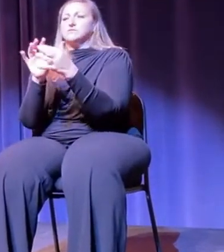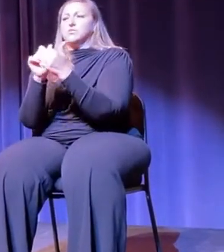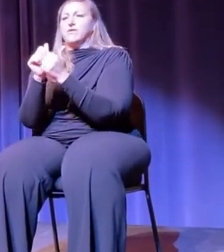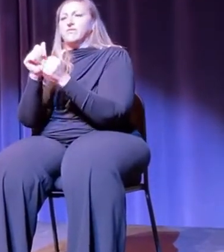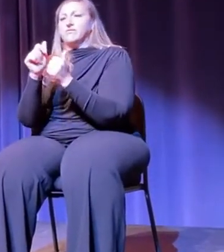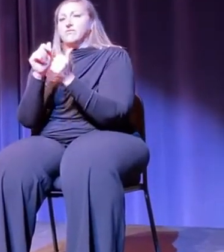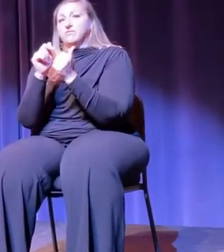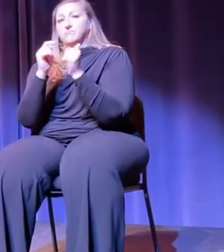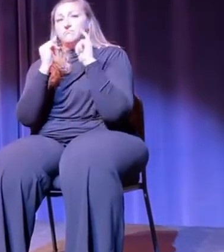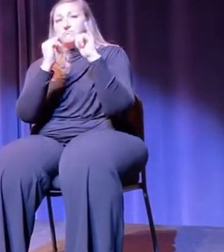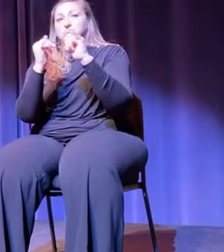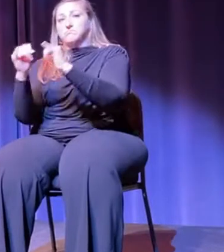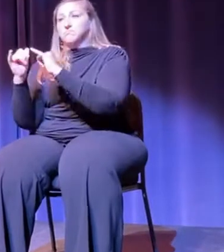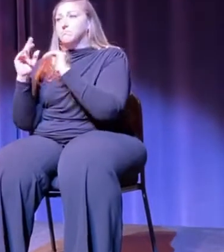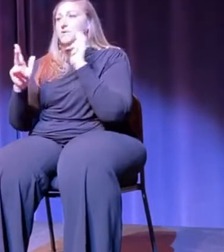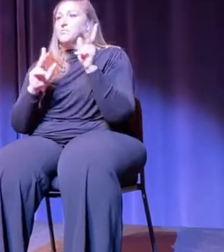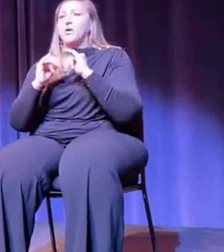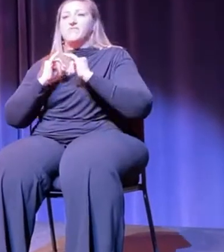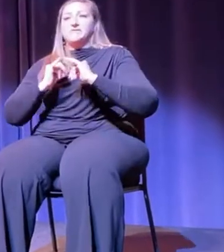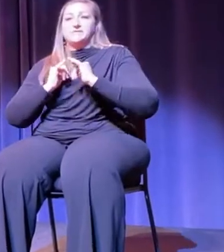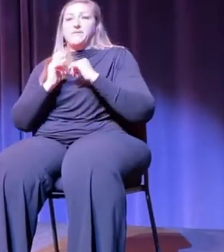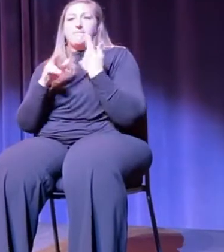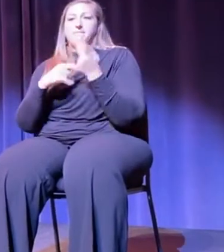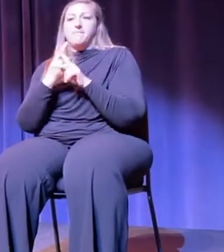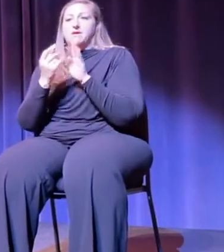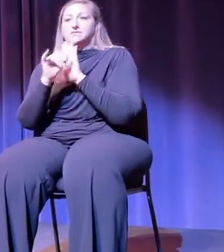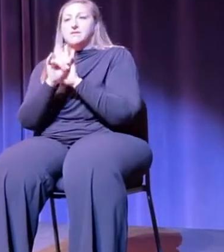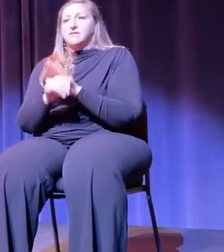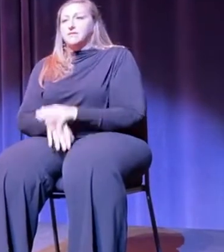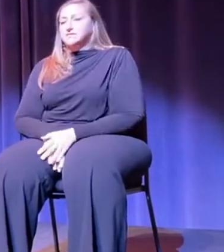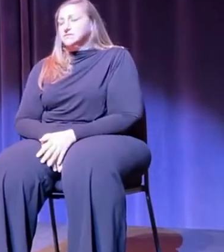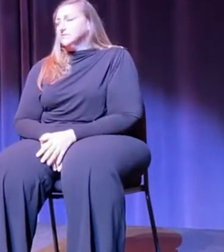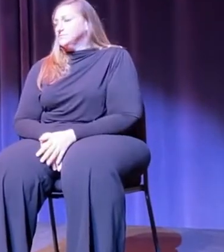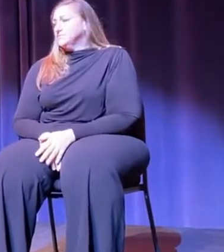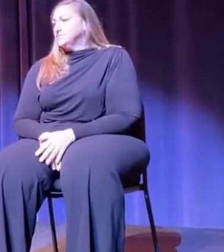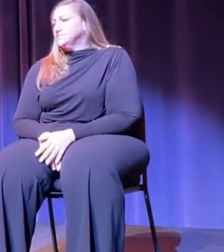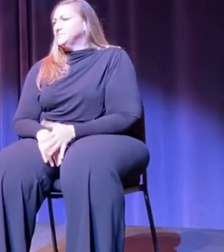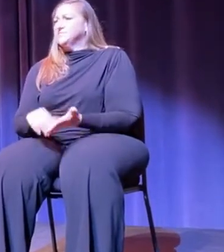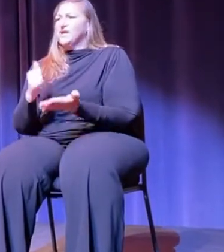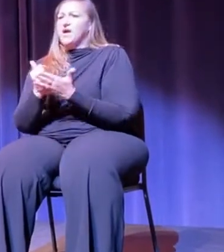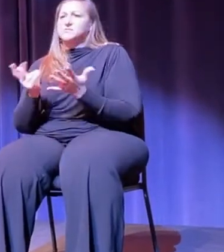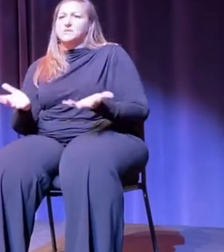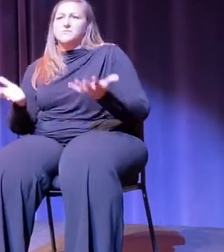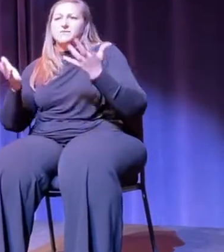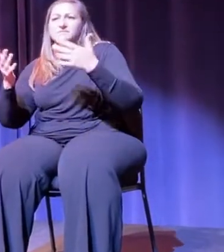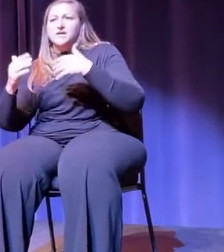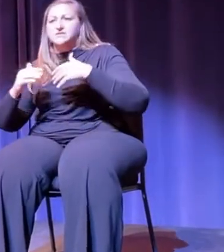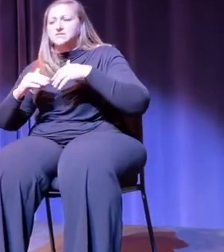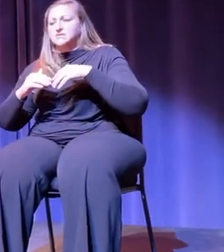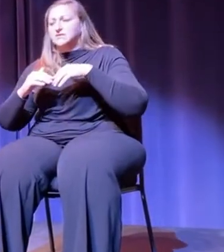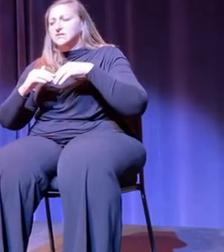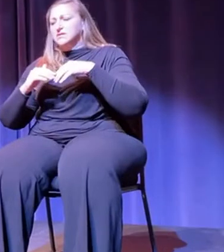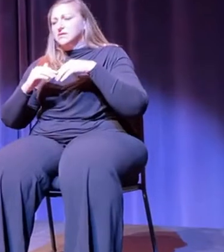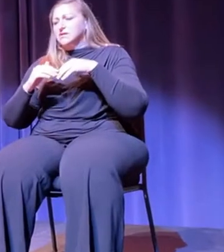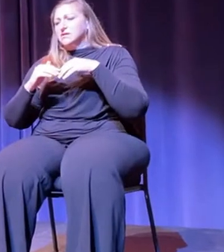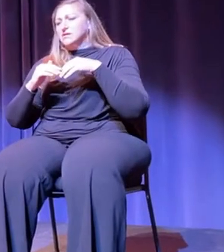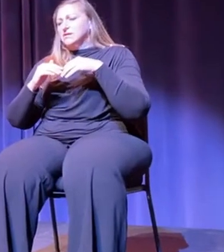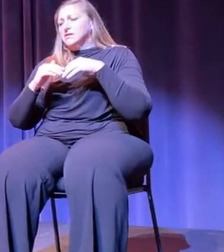who navigate those same identities and helps uplift us and build a sense of space